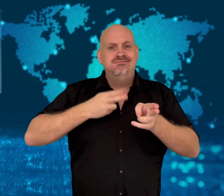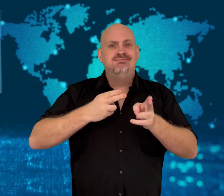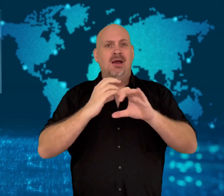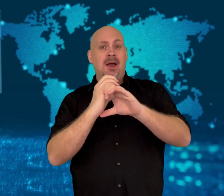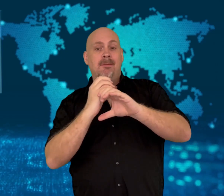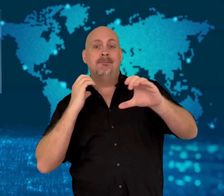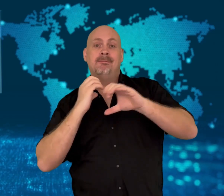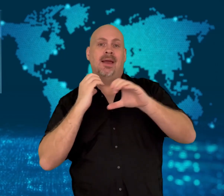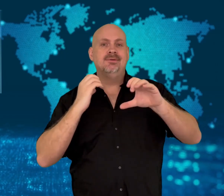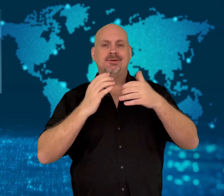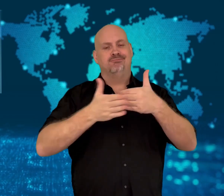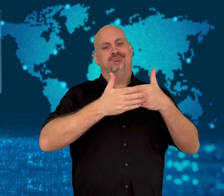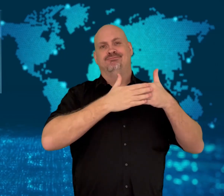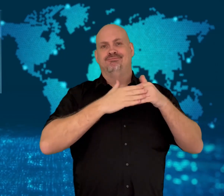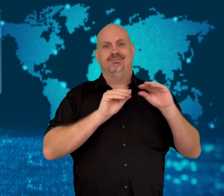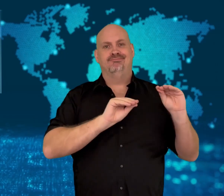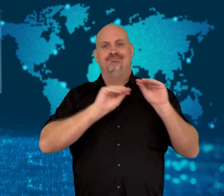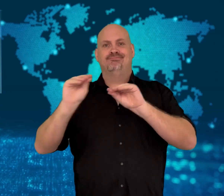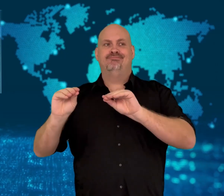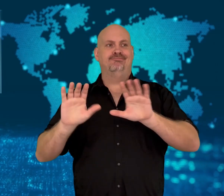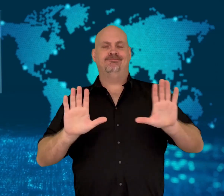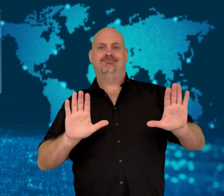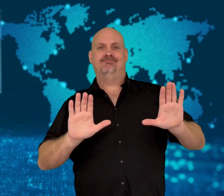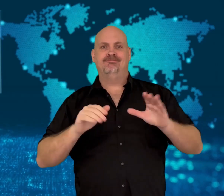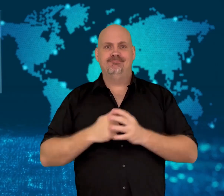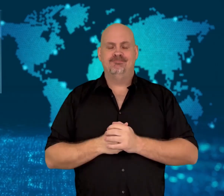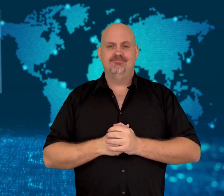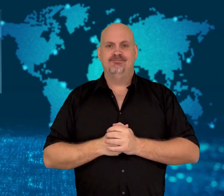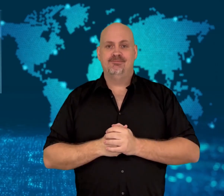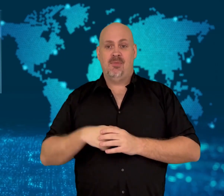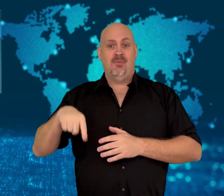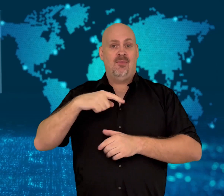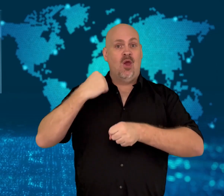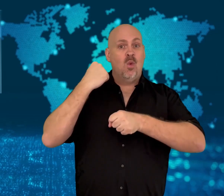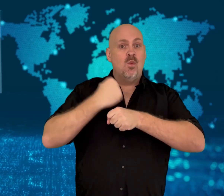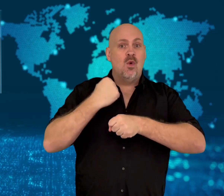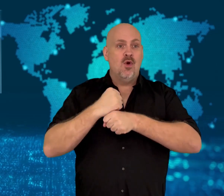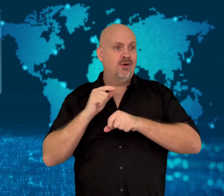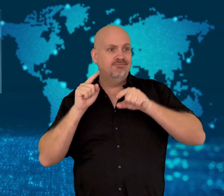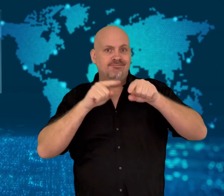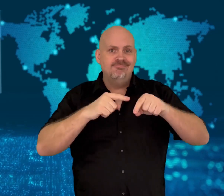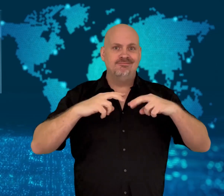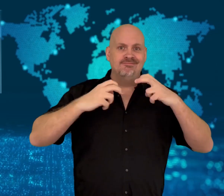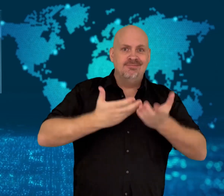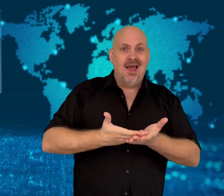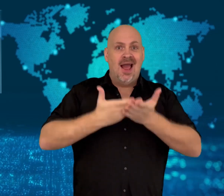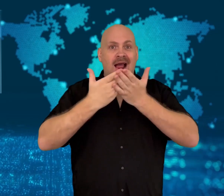and people have been asked not to travel.